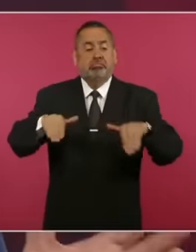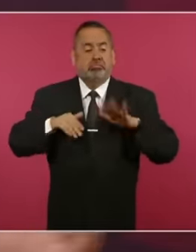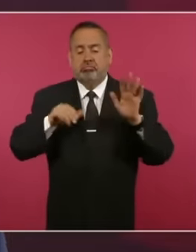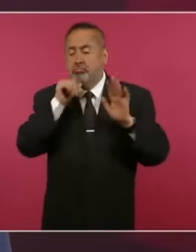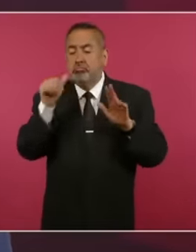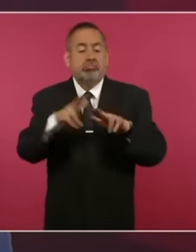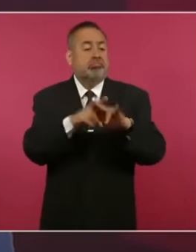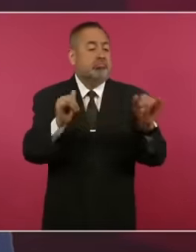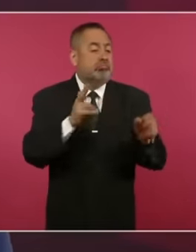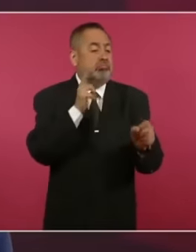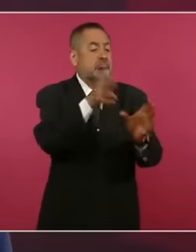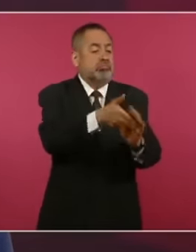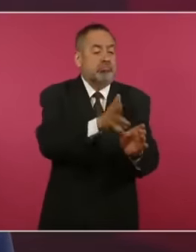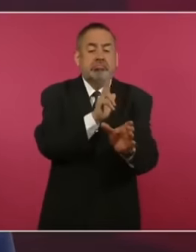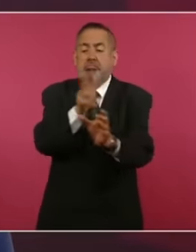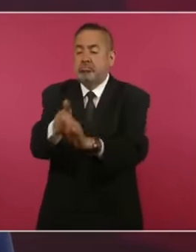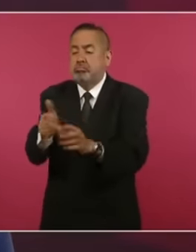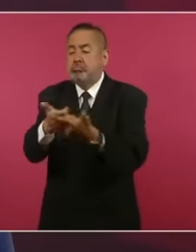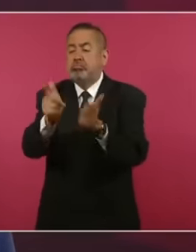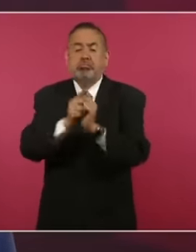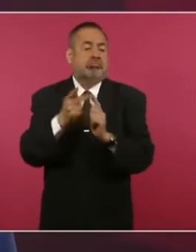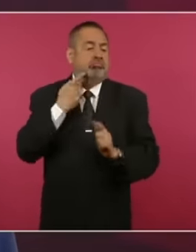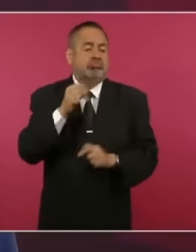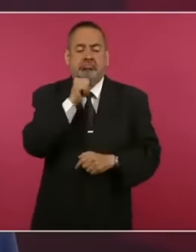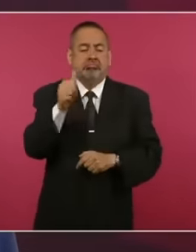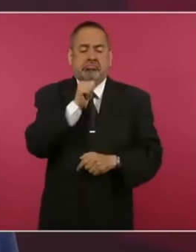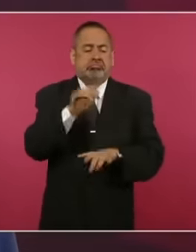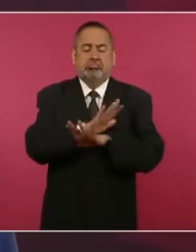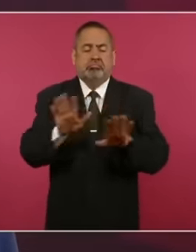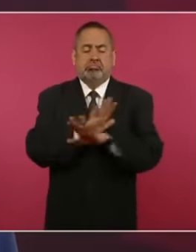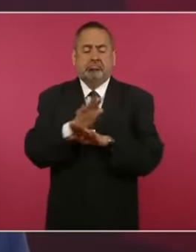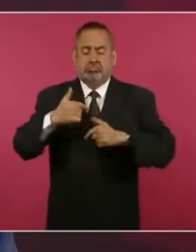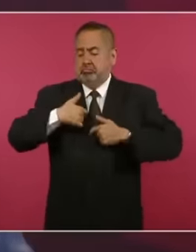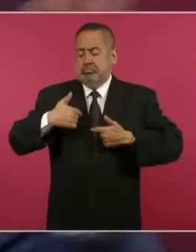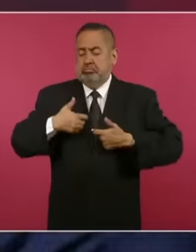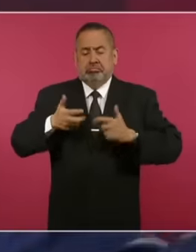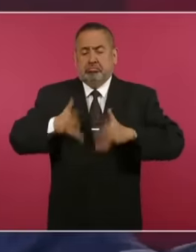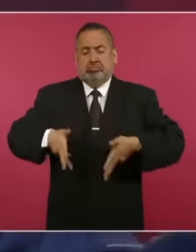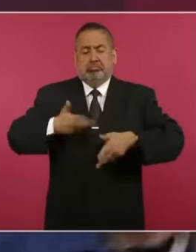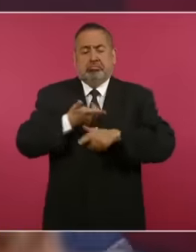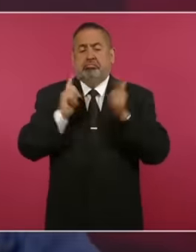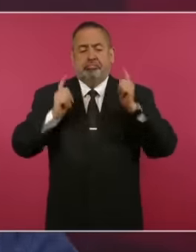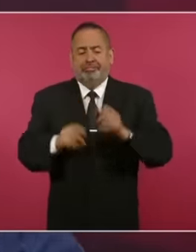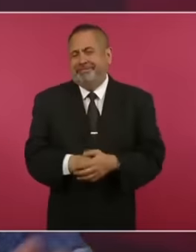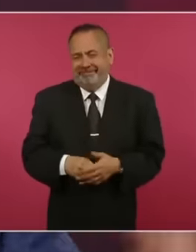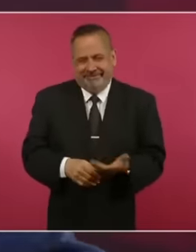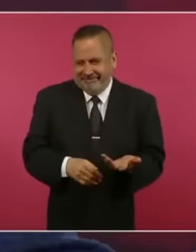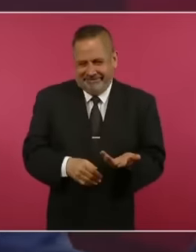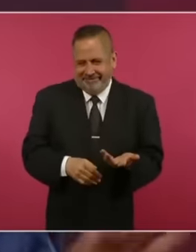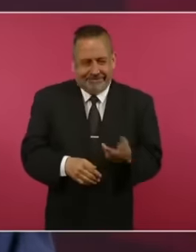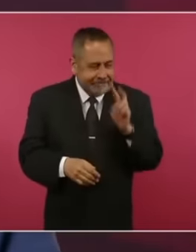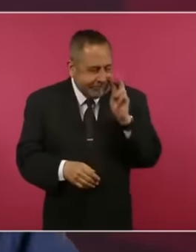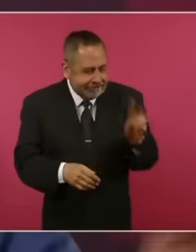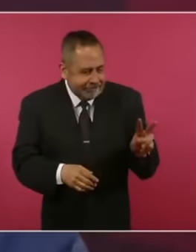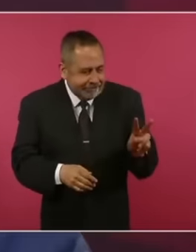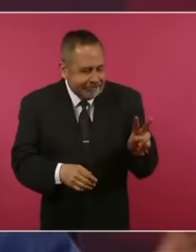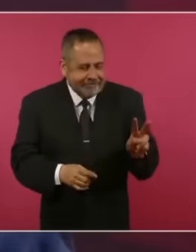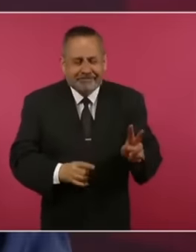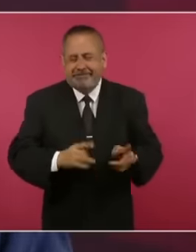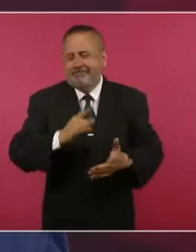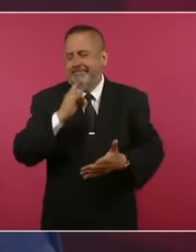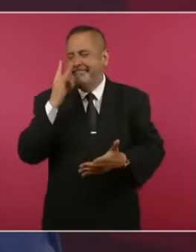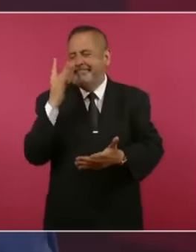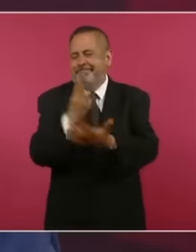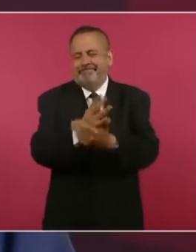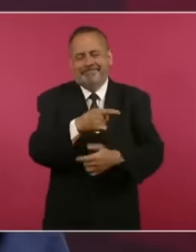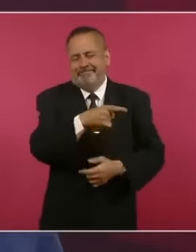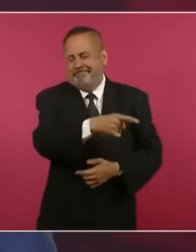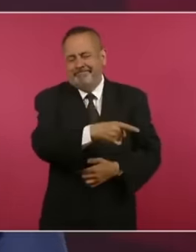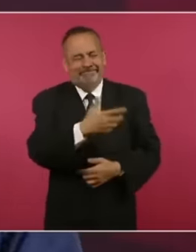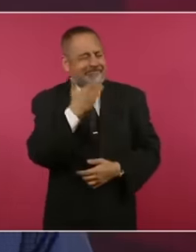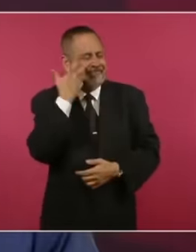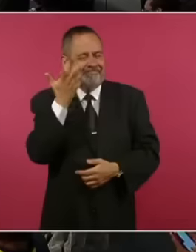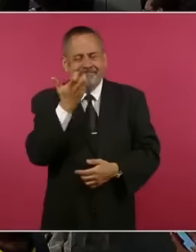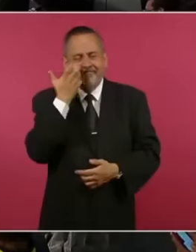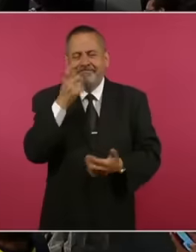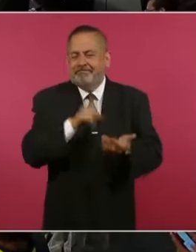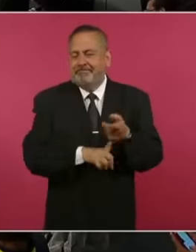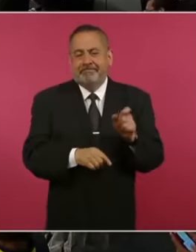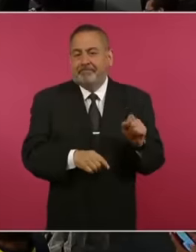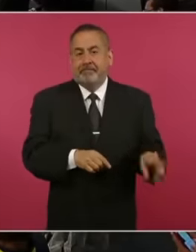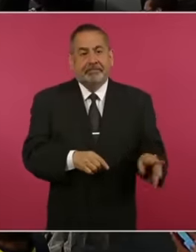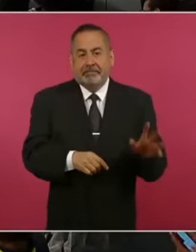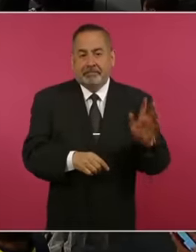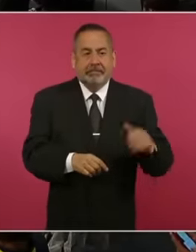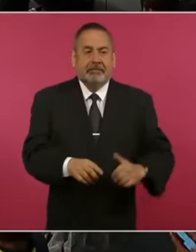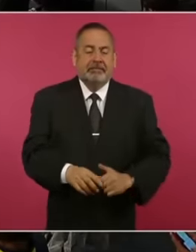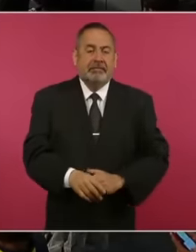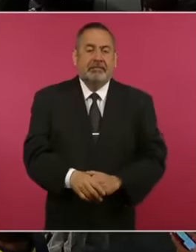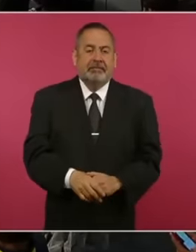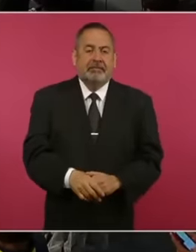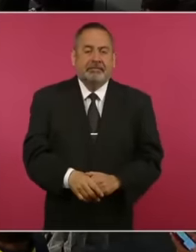a party and now, well, that is going into the background,